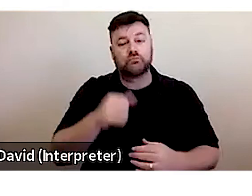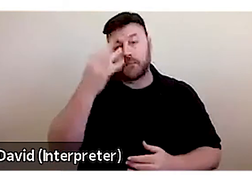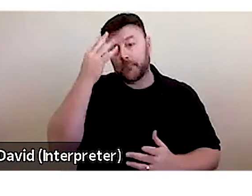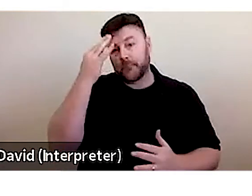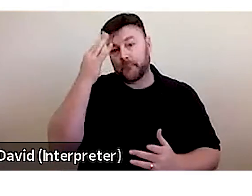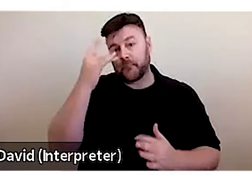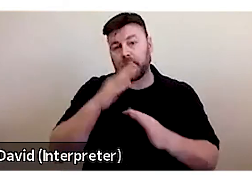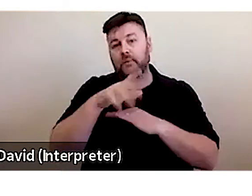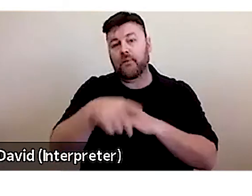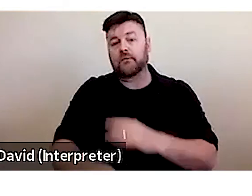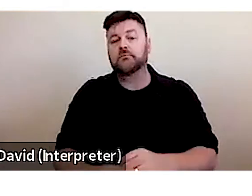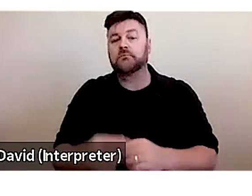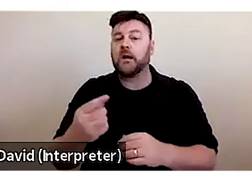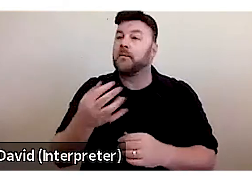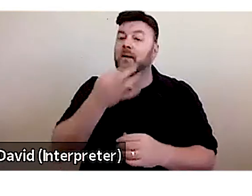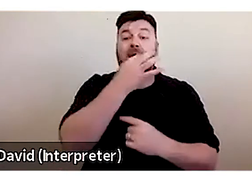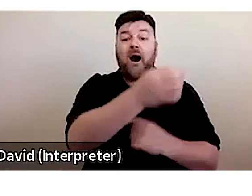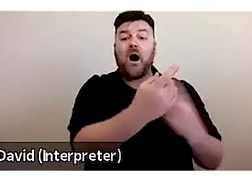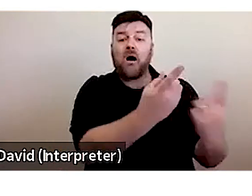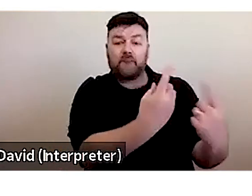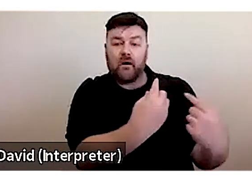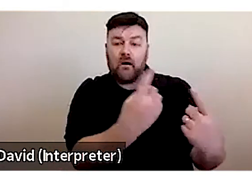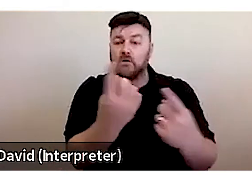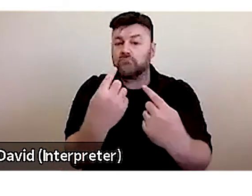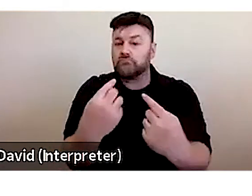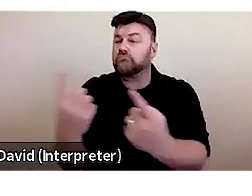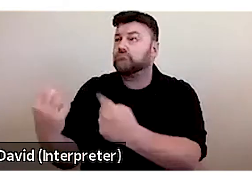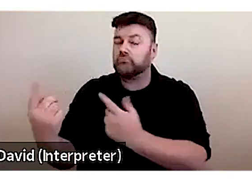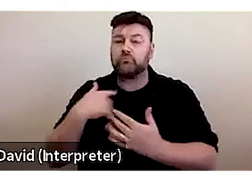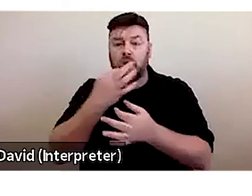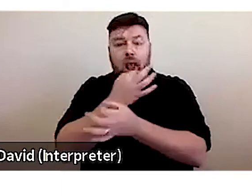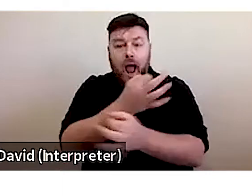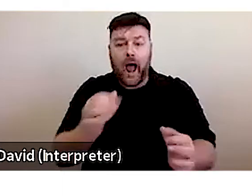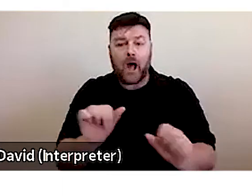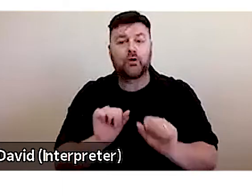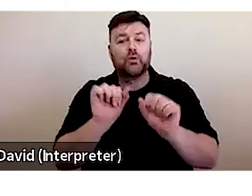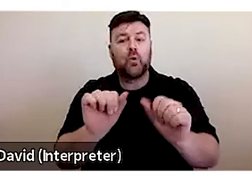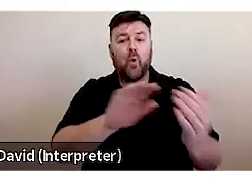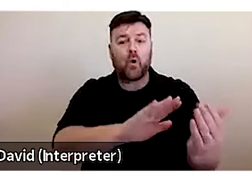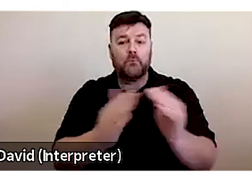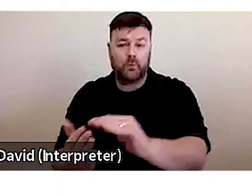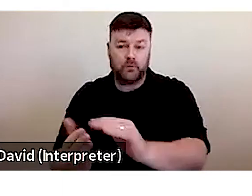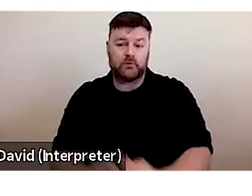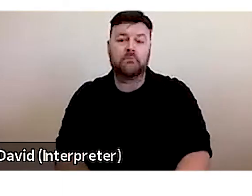Listen to your community for real and act for change.